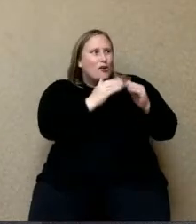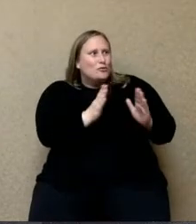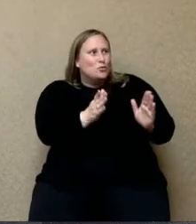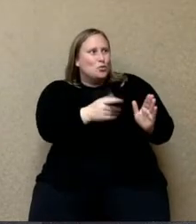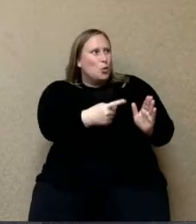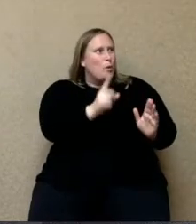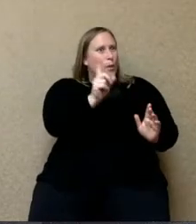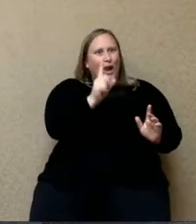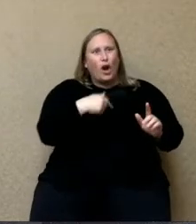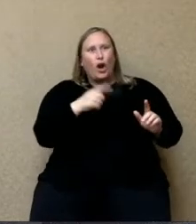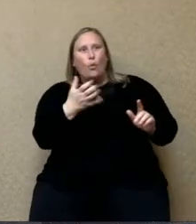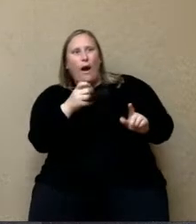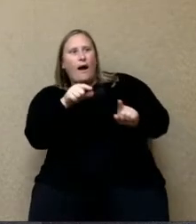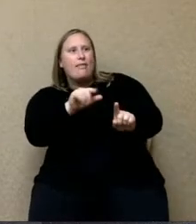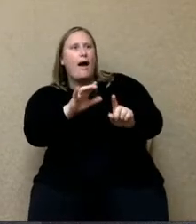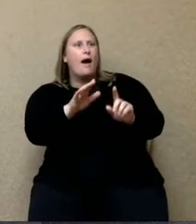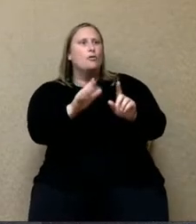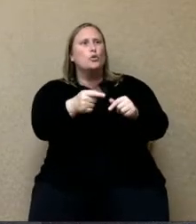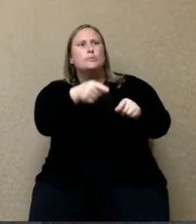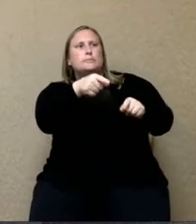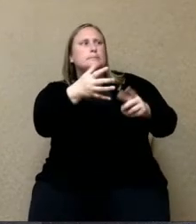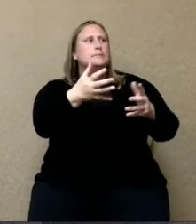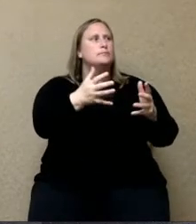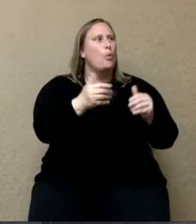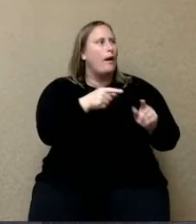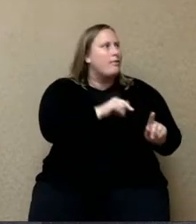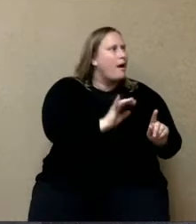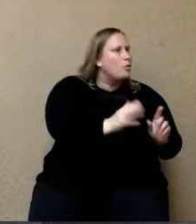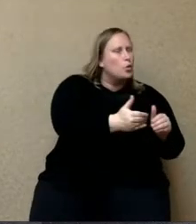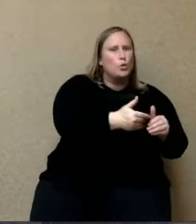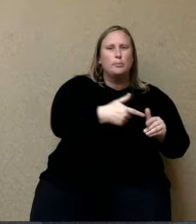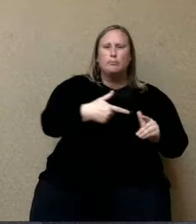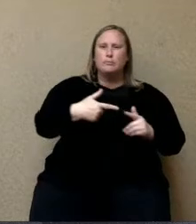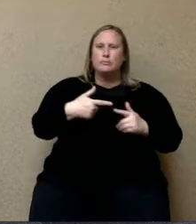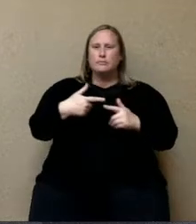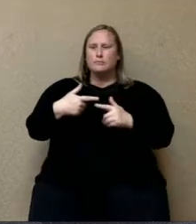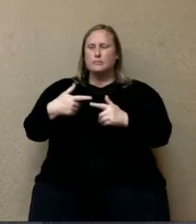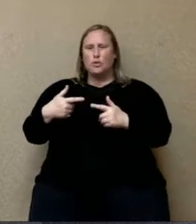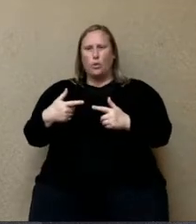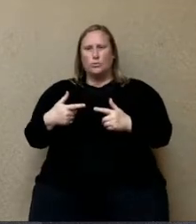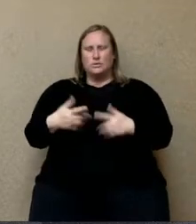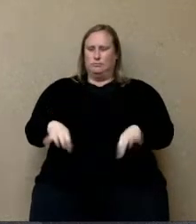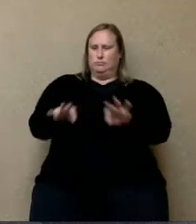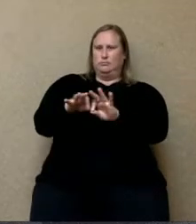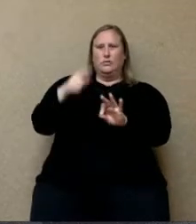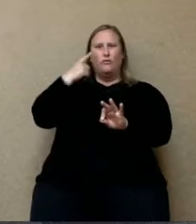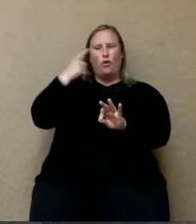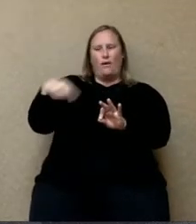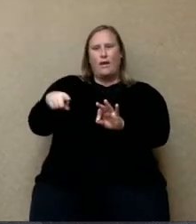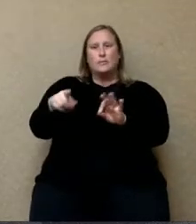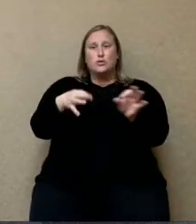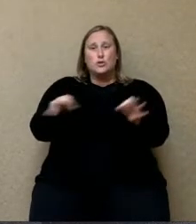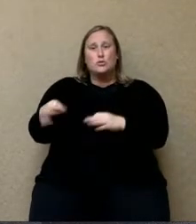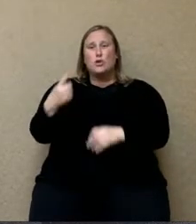and they were I think super meaningful choices because like we have one guy, Duane, who's always